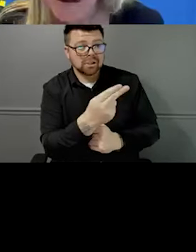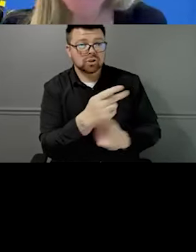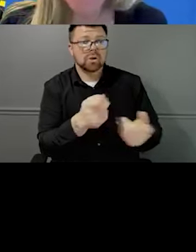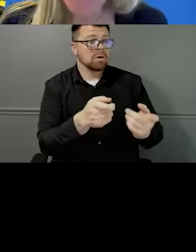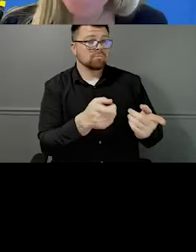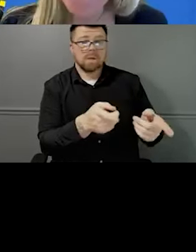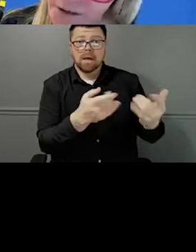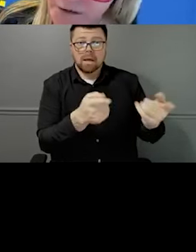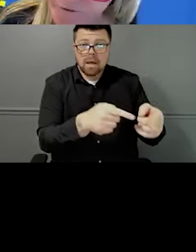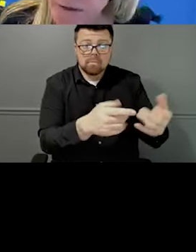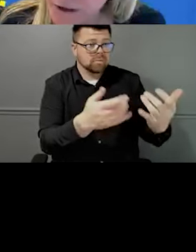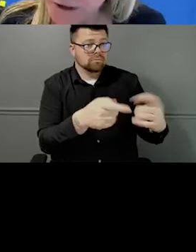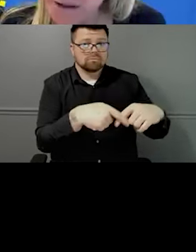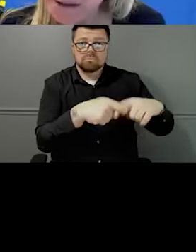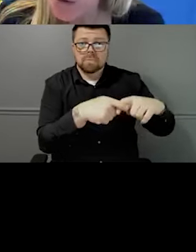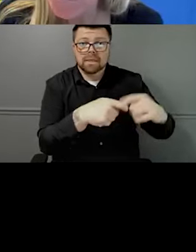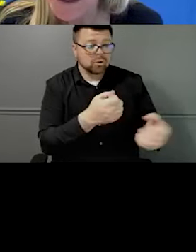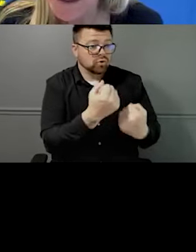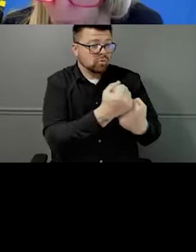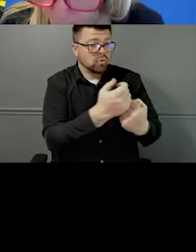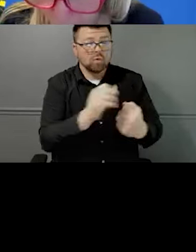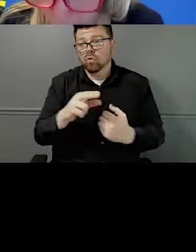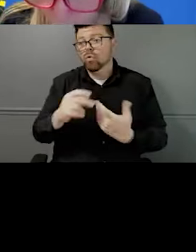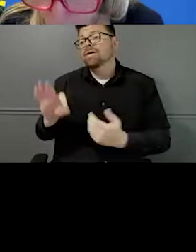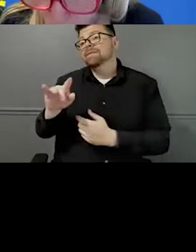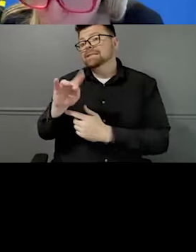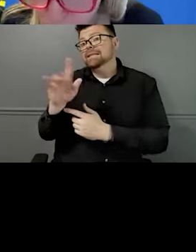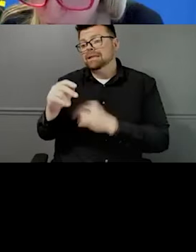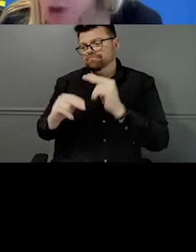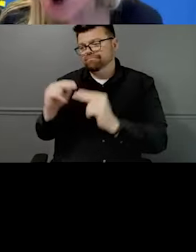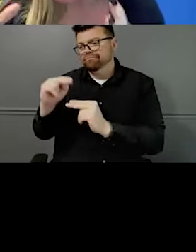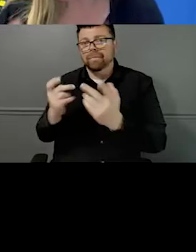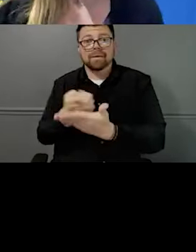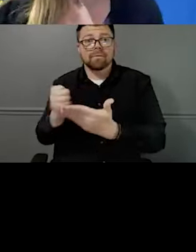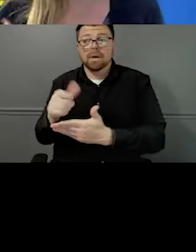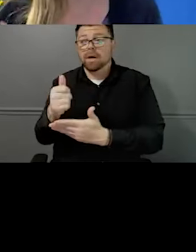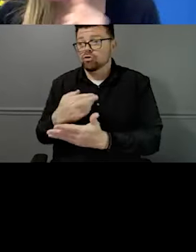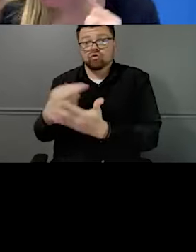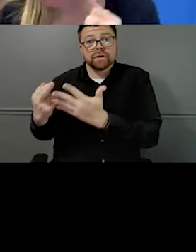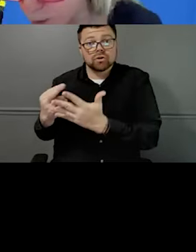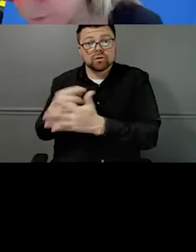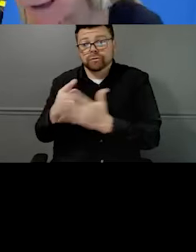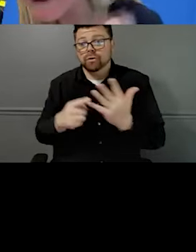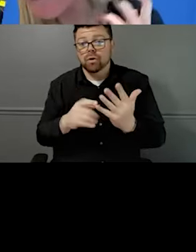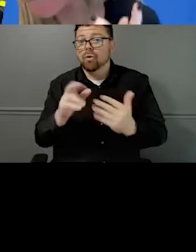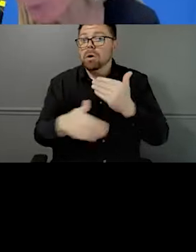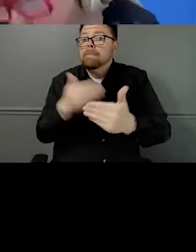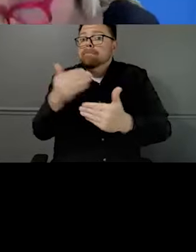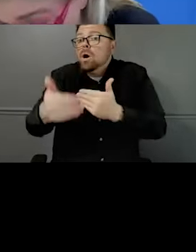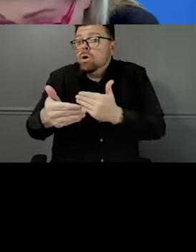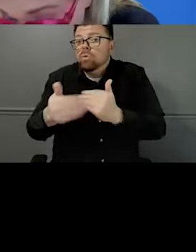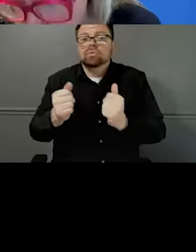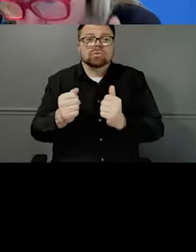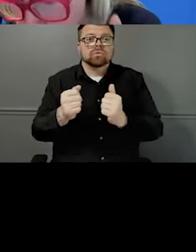or facilities equipment or other resources. Or post-award and project reports,